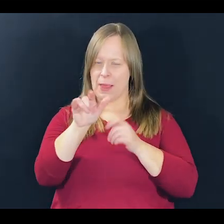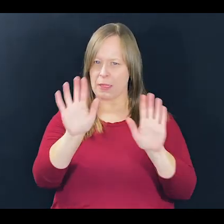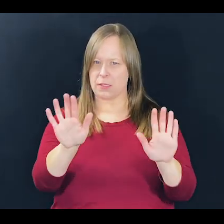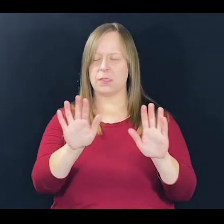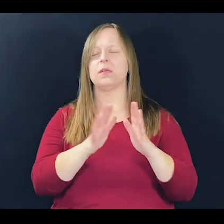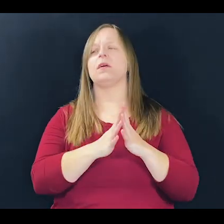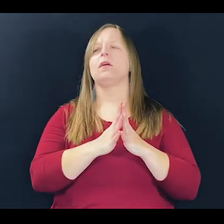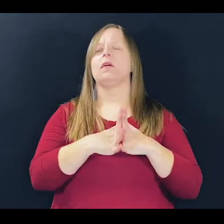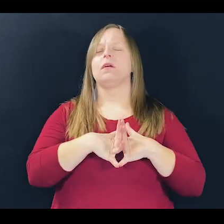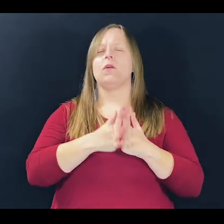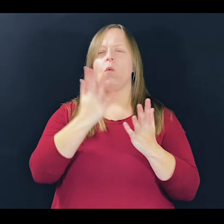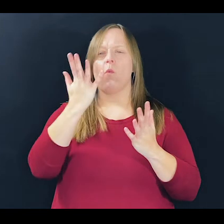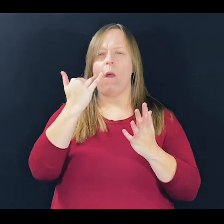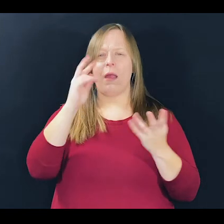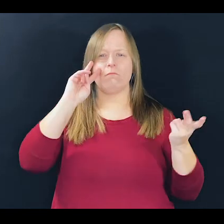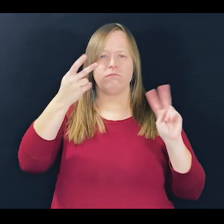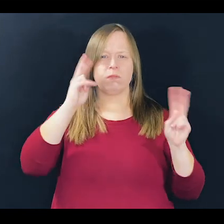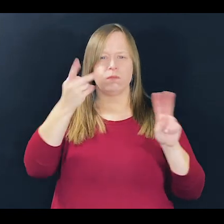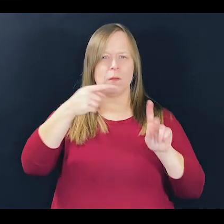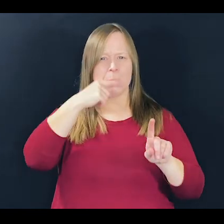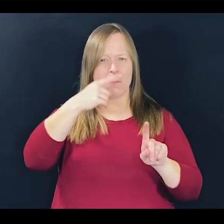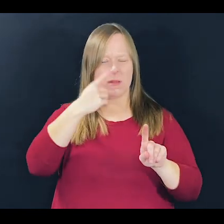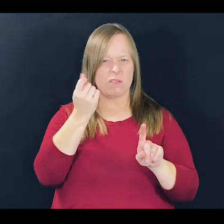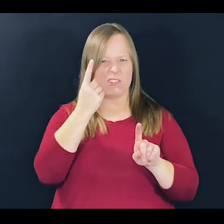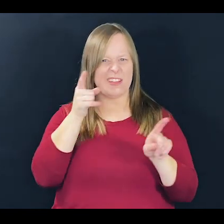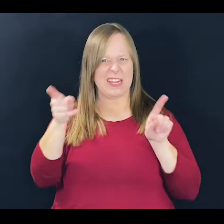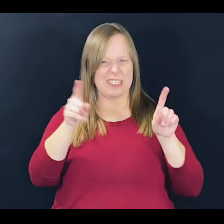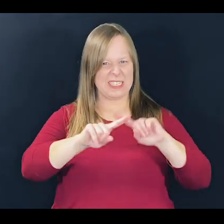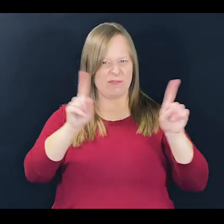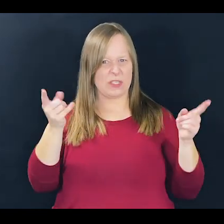and why is it important for the public to understand these differences